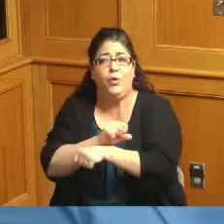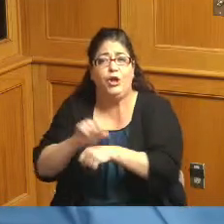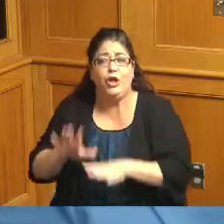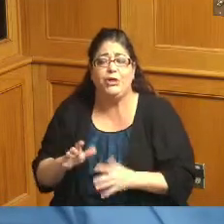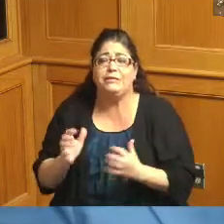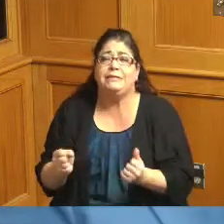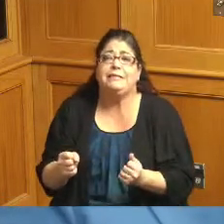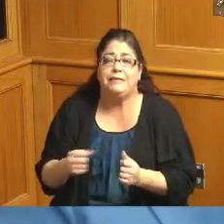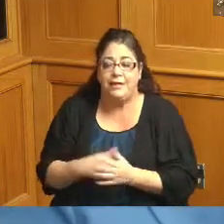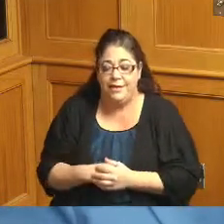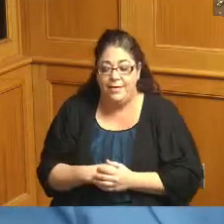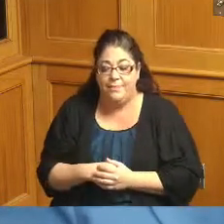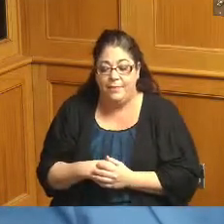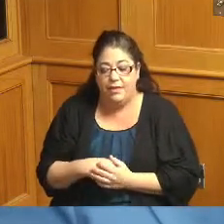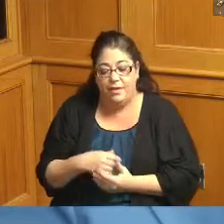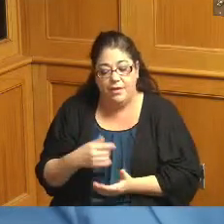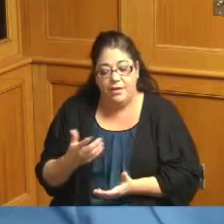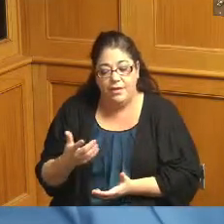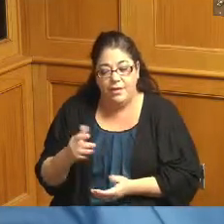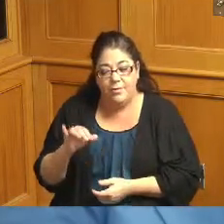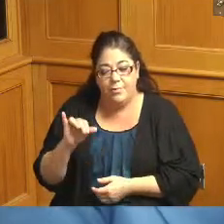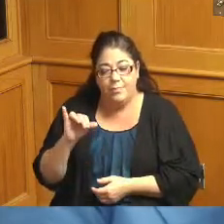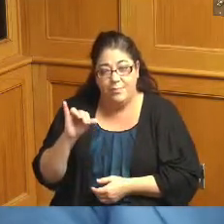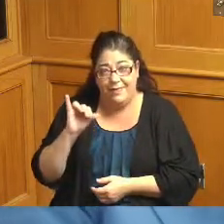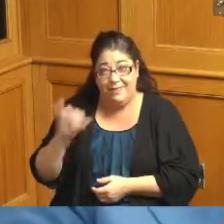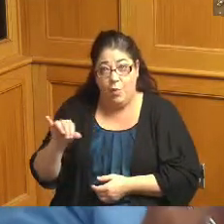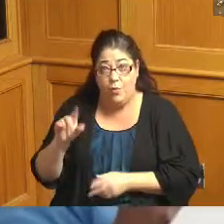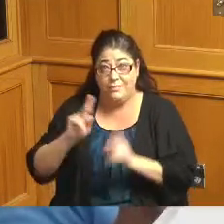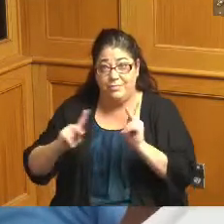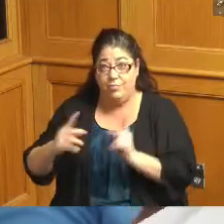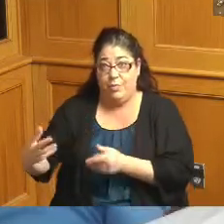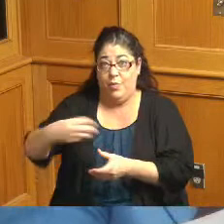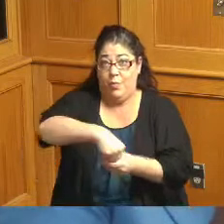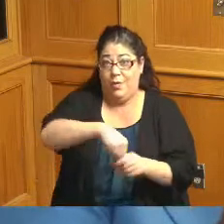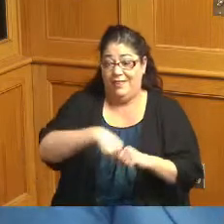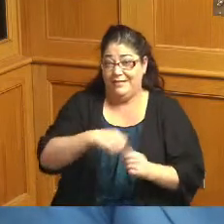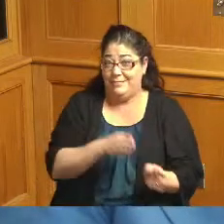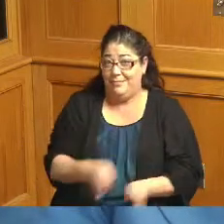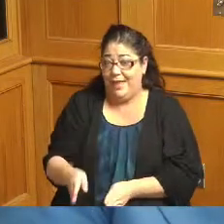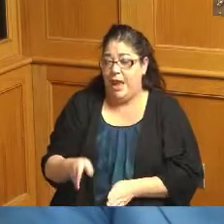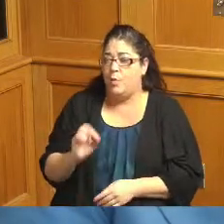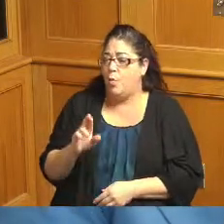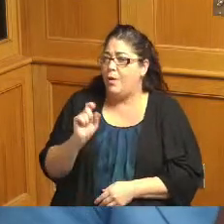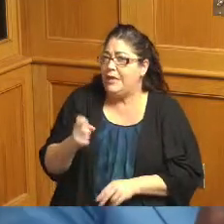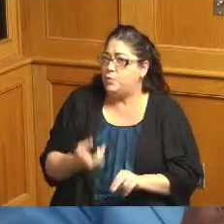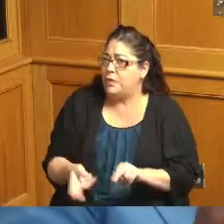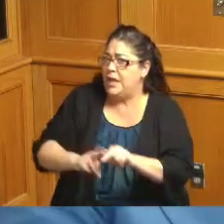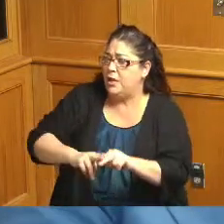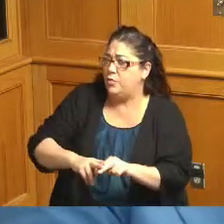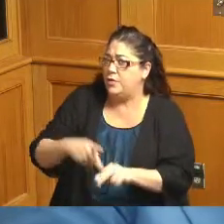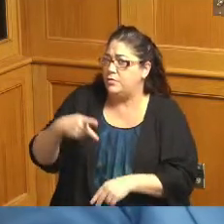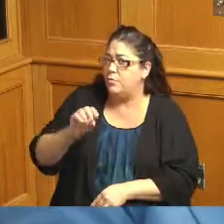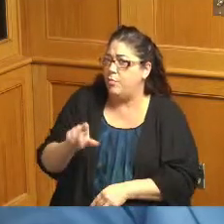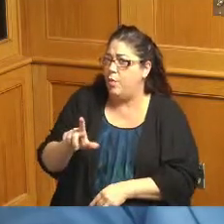is that in this budget or do we see there there needs to be an increase or where are we at with